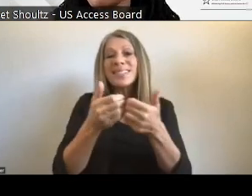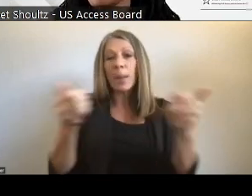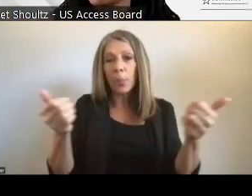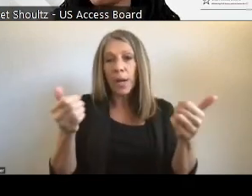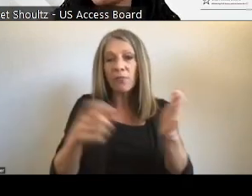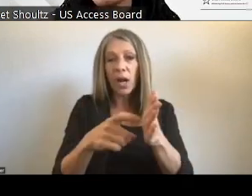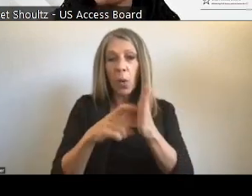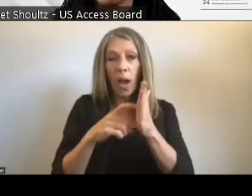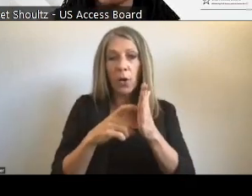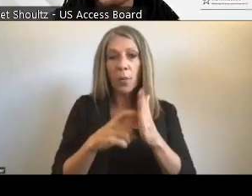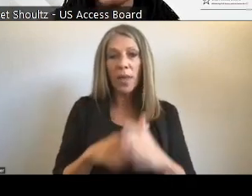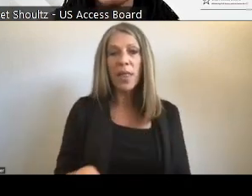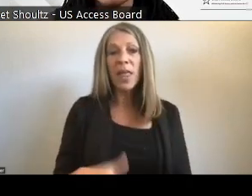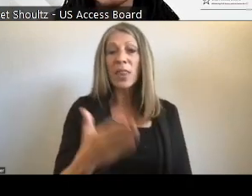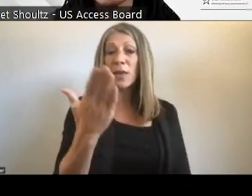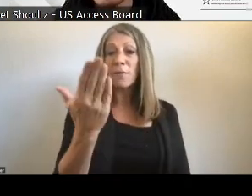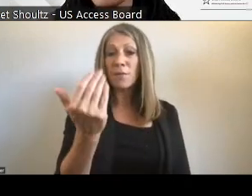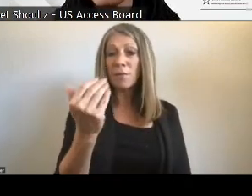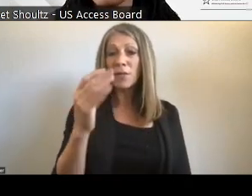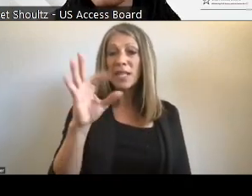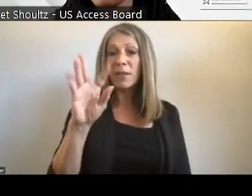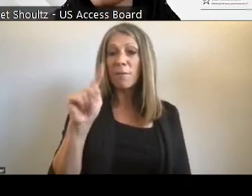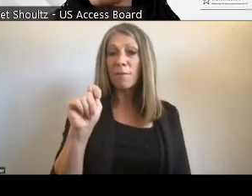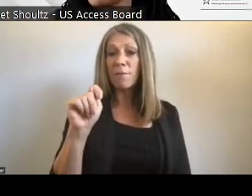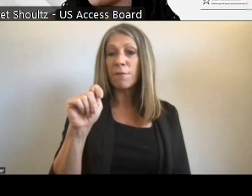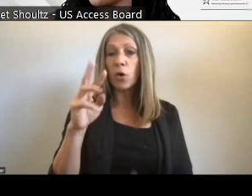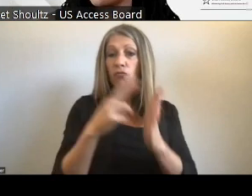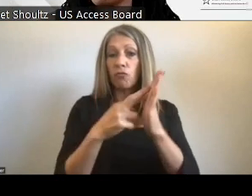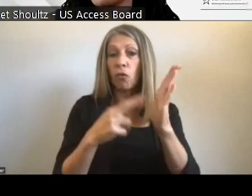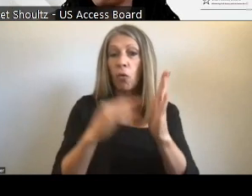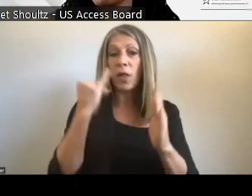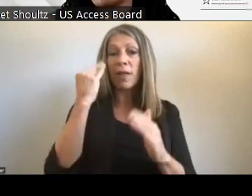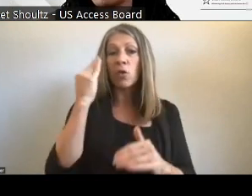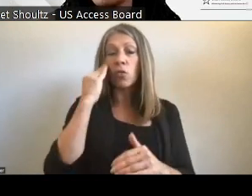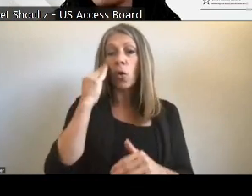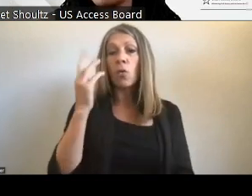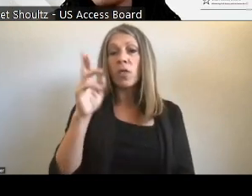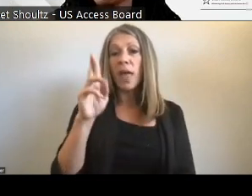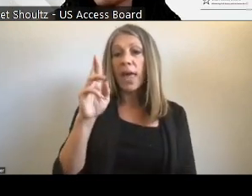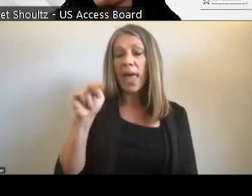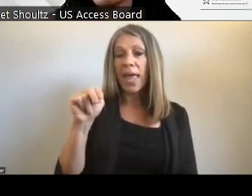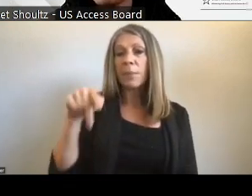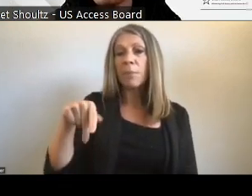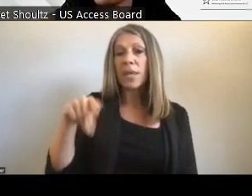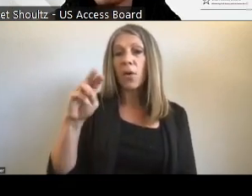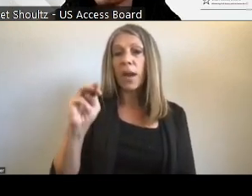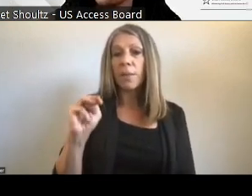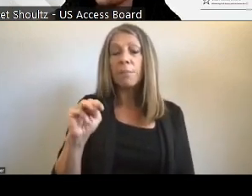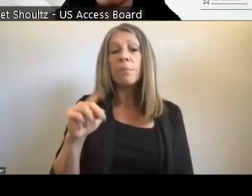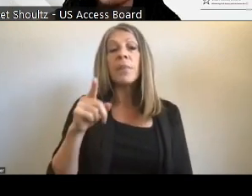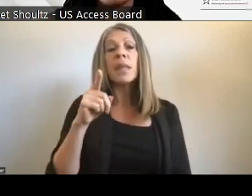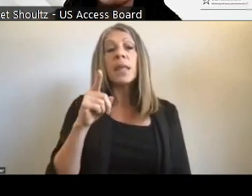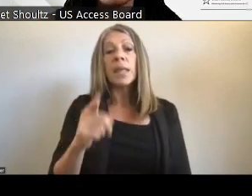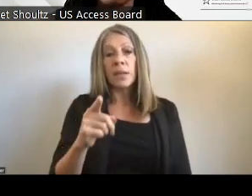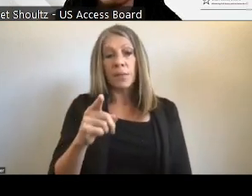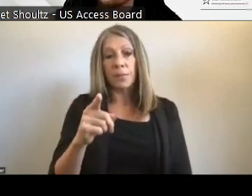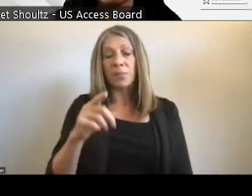The 15-foot rule, again if you're familiar with the NPRM, it permitted the curb ramp grade to exceed 15